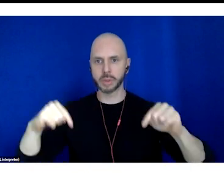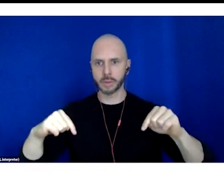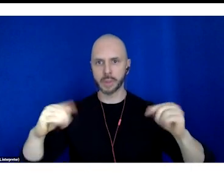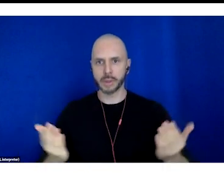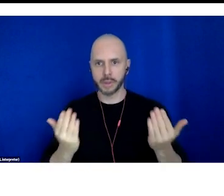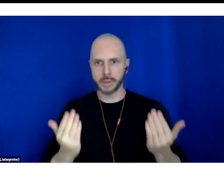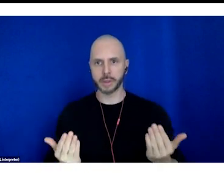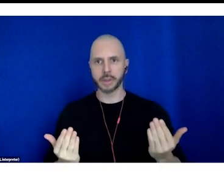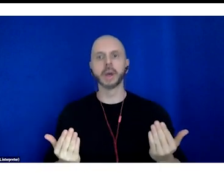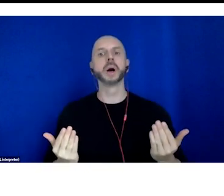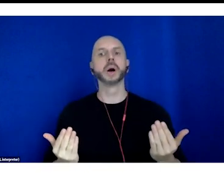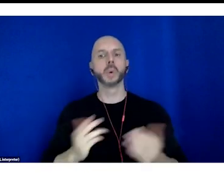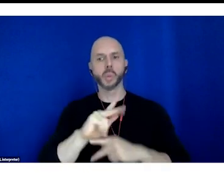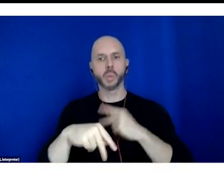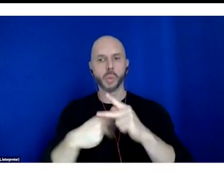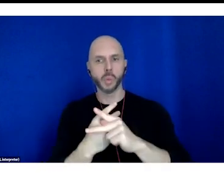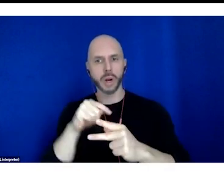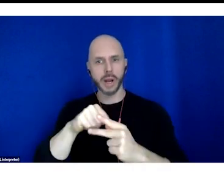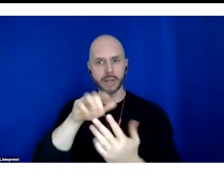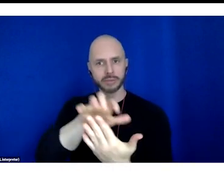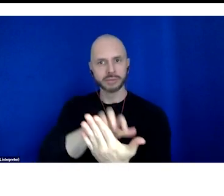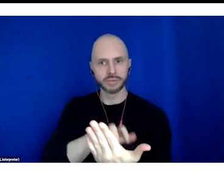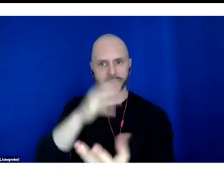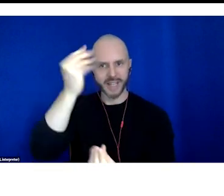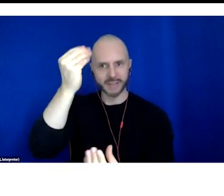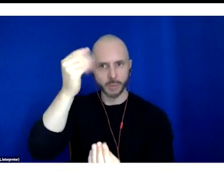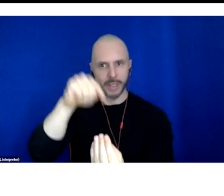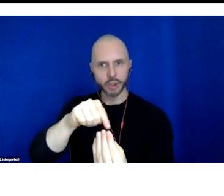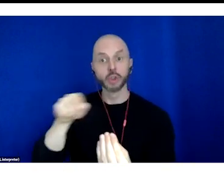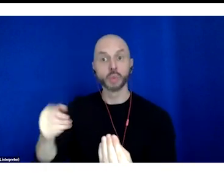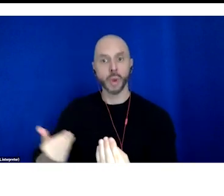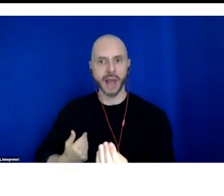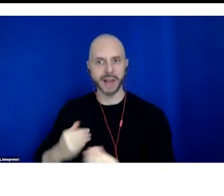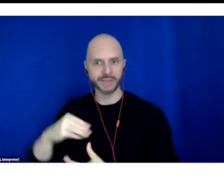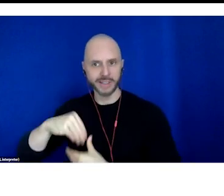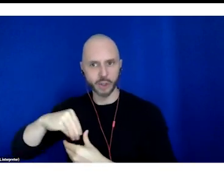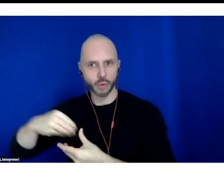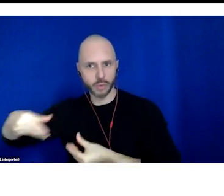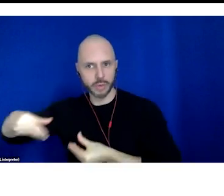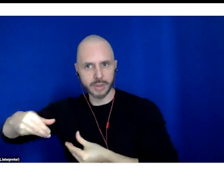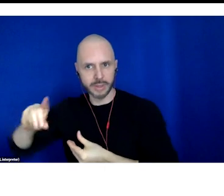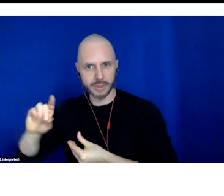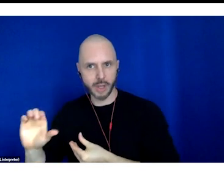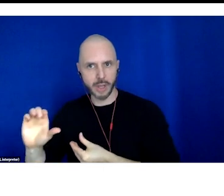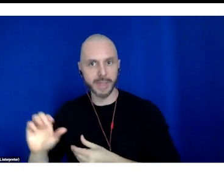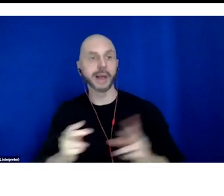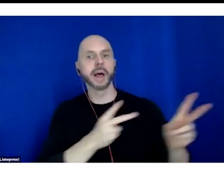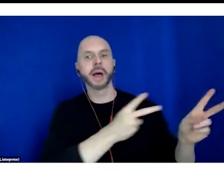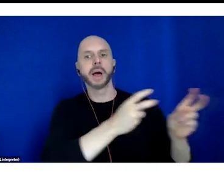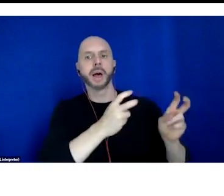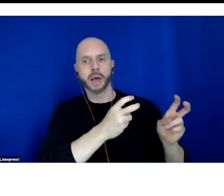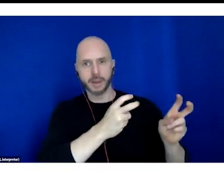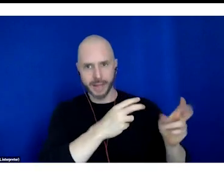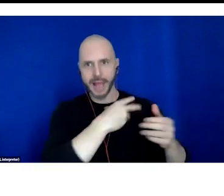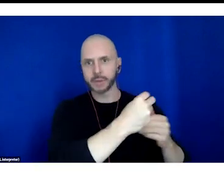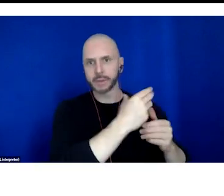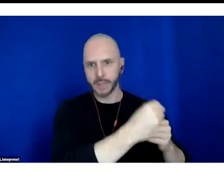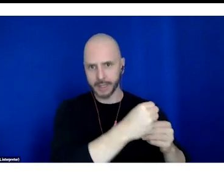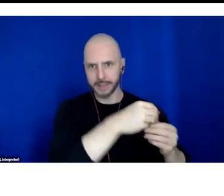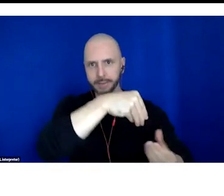kind of content that you're trying to create. Both of these parts of the infrastructure are